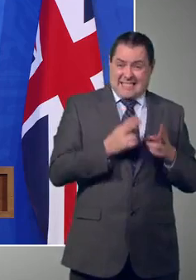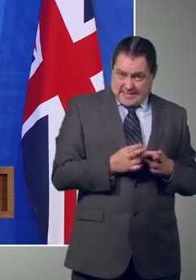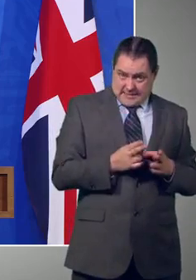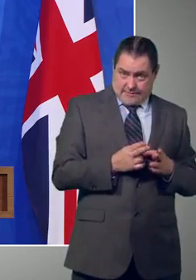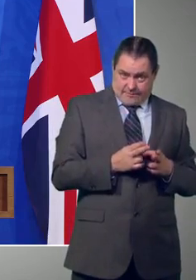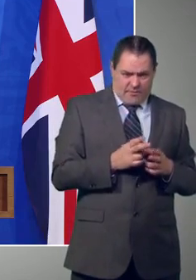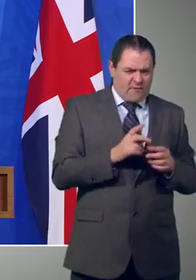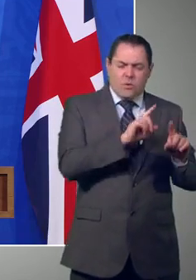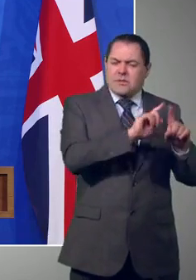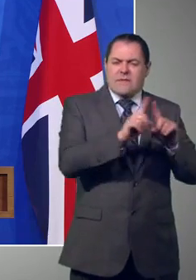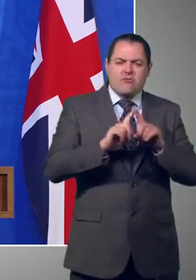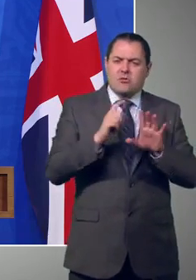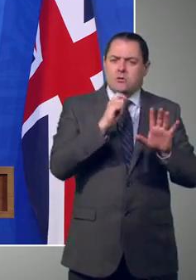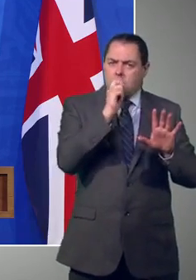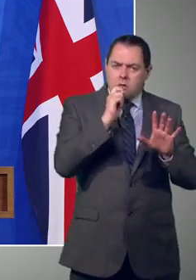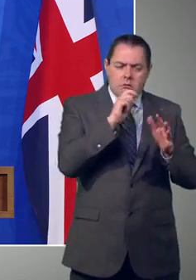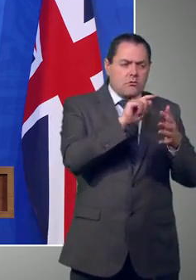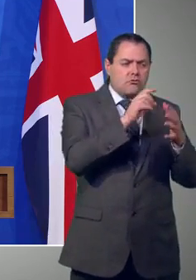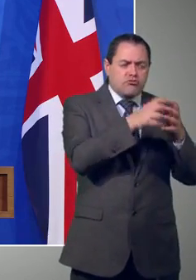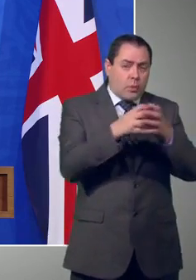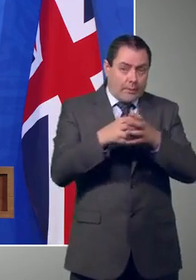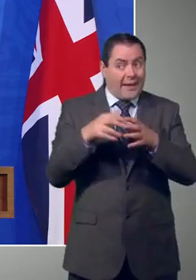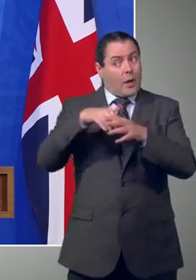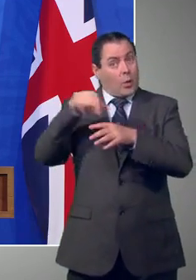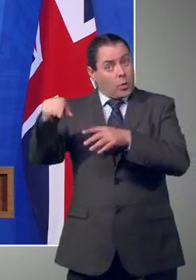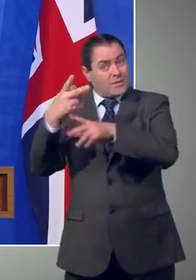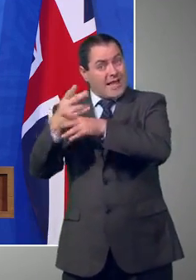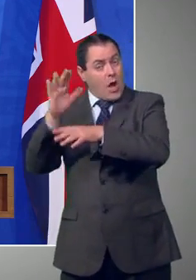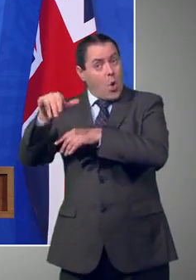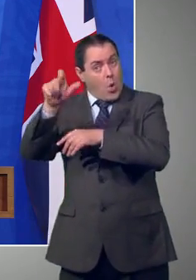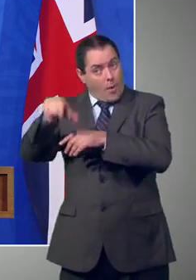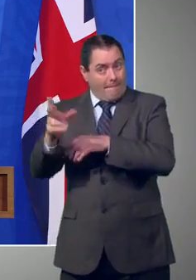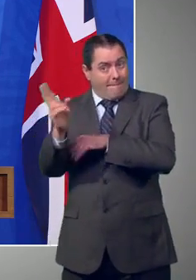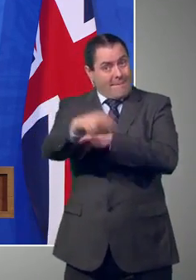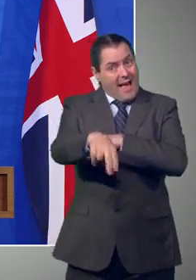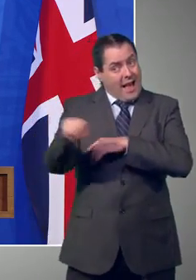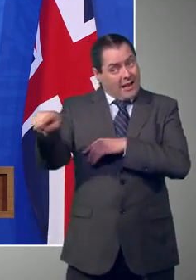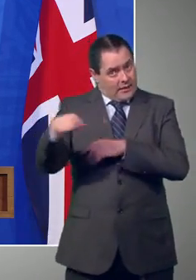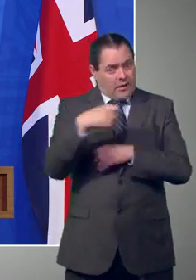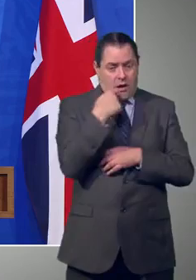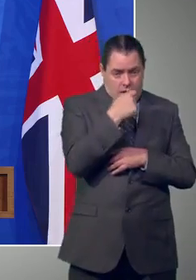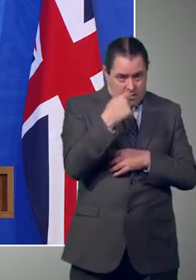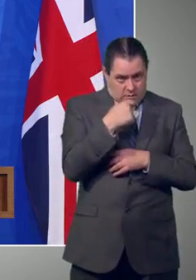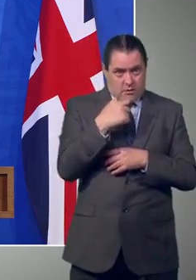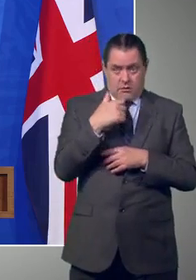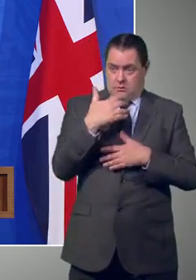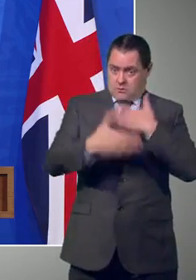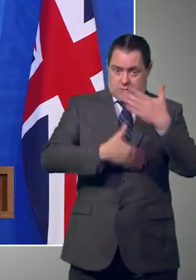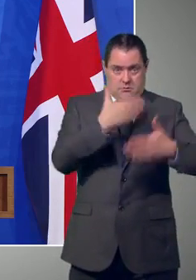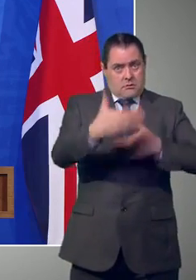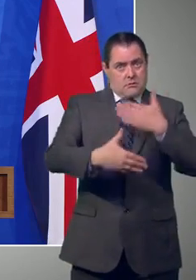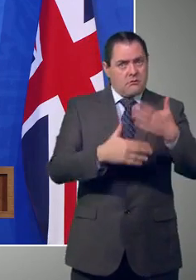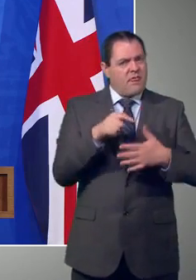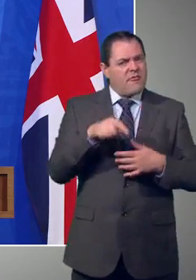delivered on the commitment that I made and that is a